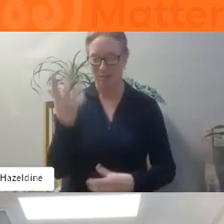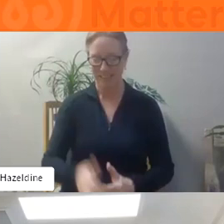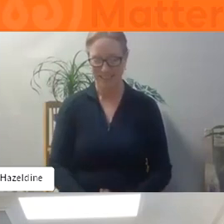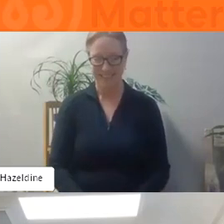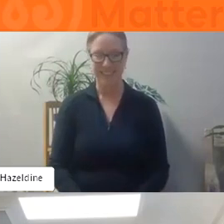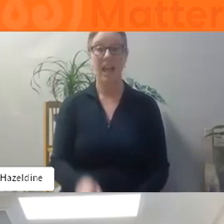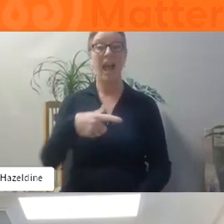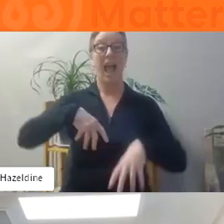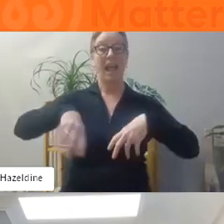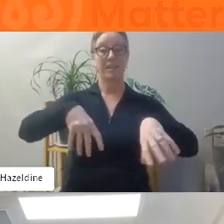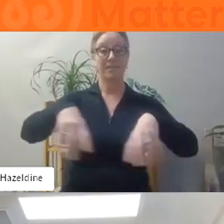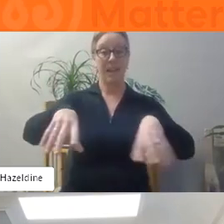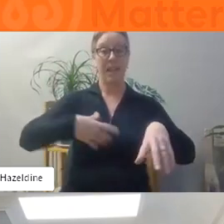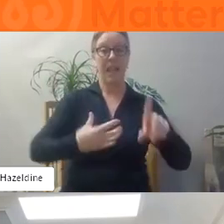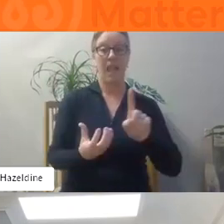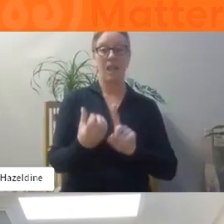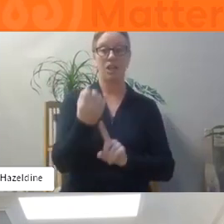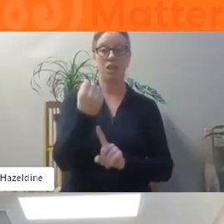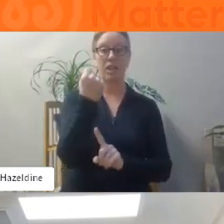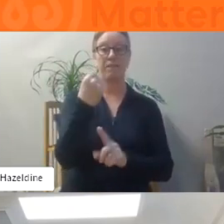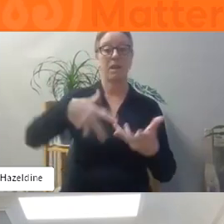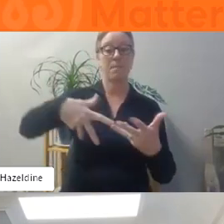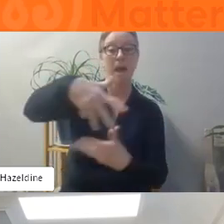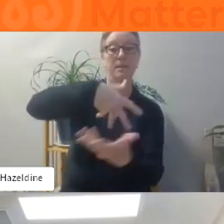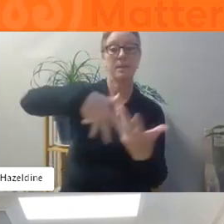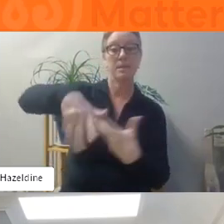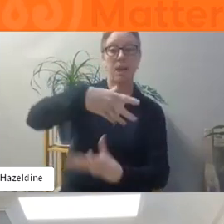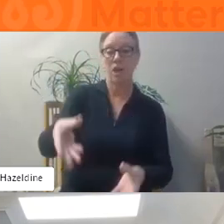actively and achieve through participation, learning and a sense of belonging.